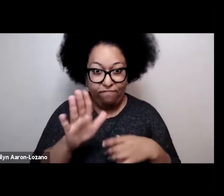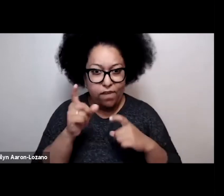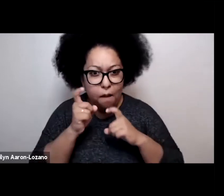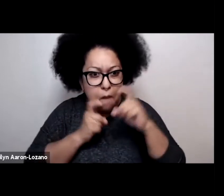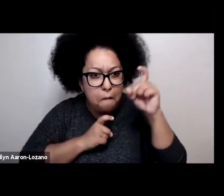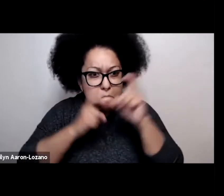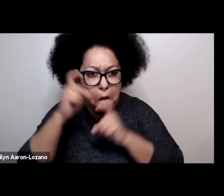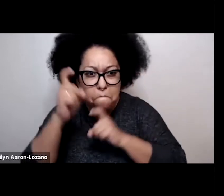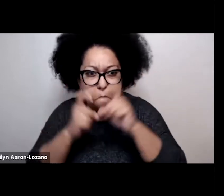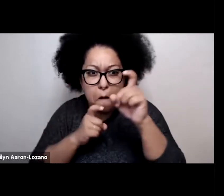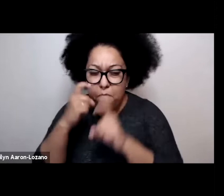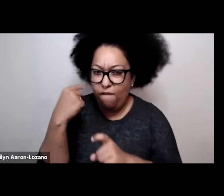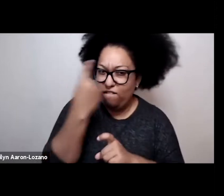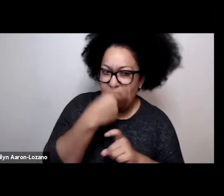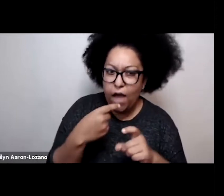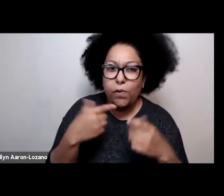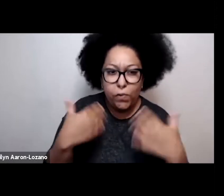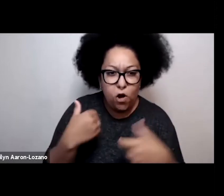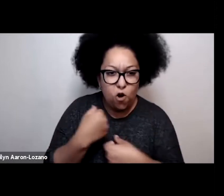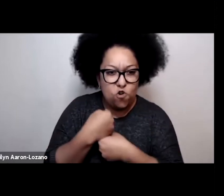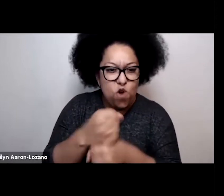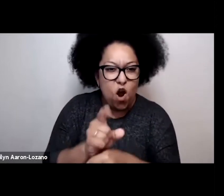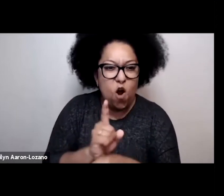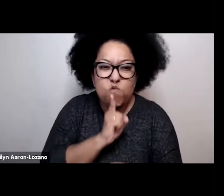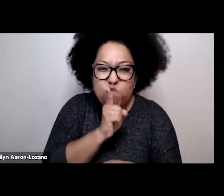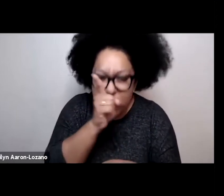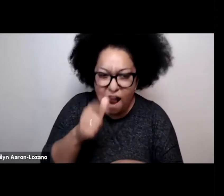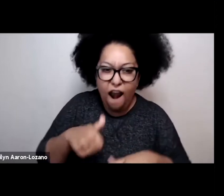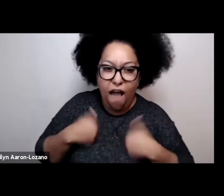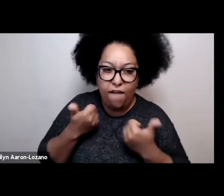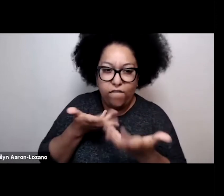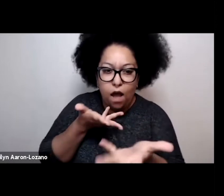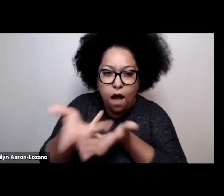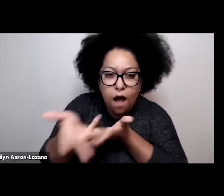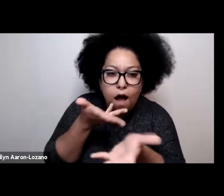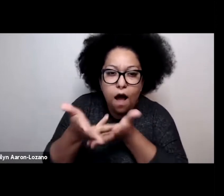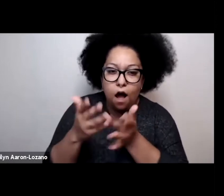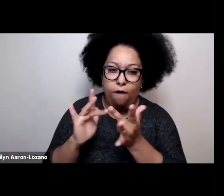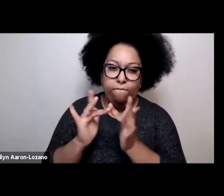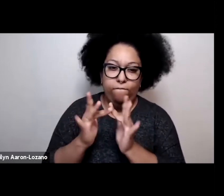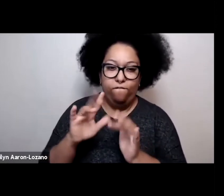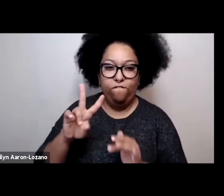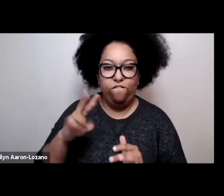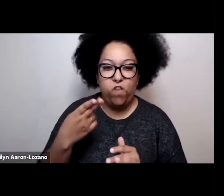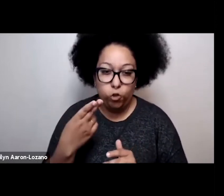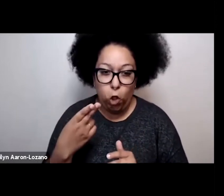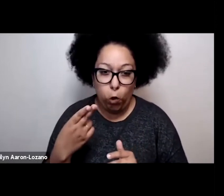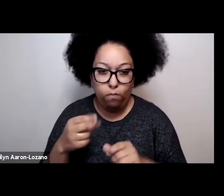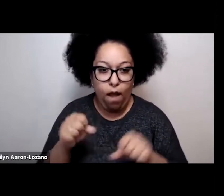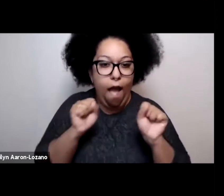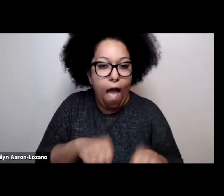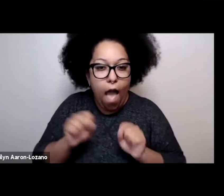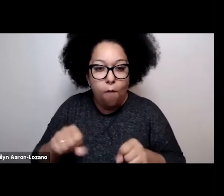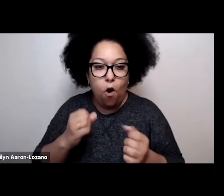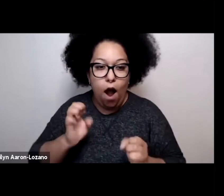it's credibly impressive remarkably the highly expressive faces create life-like interactive